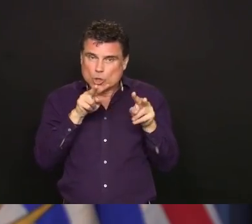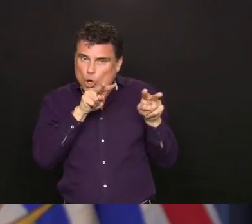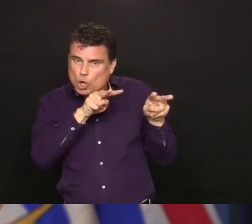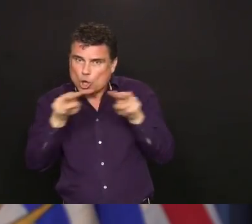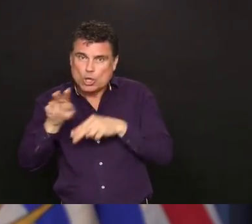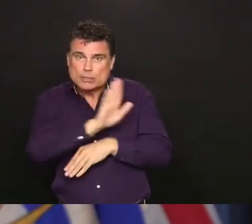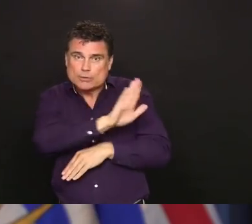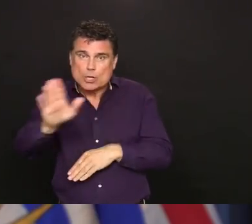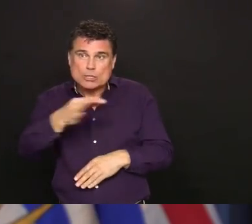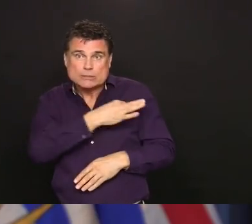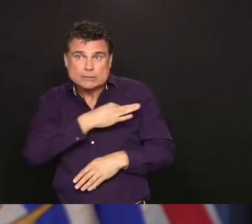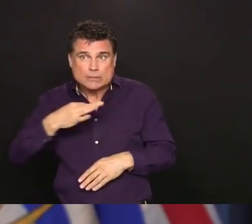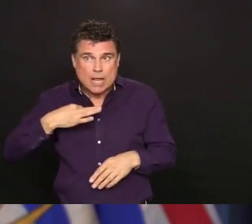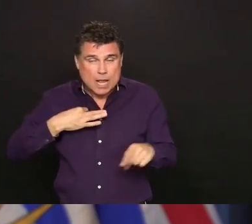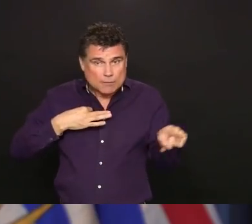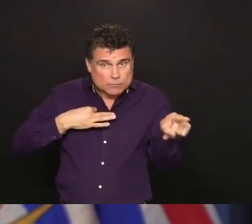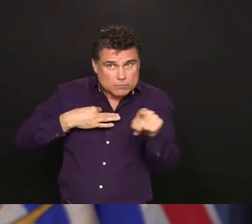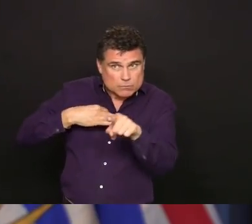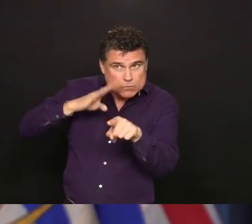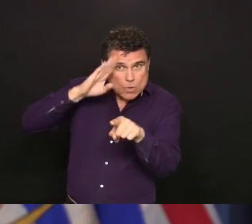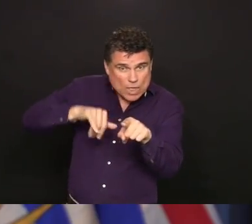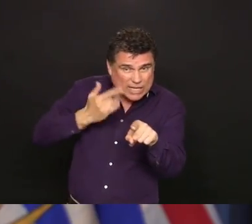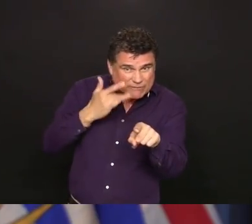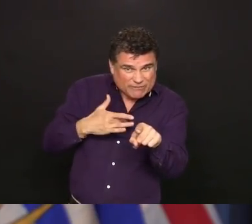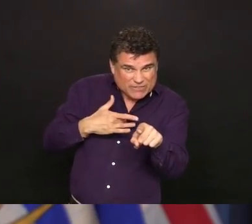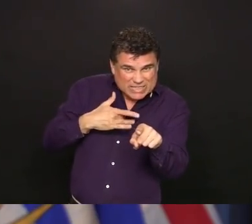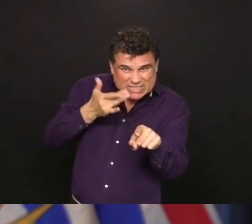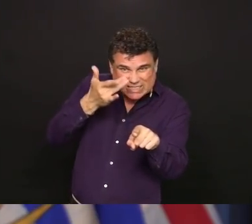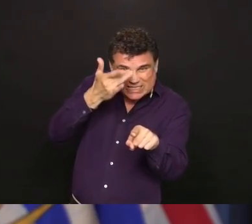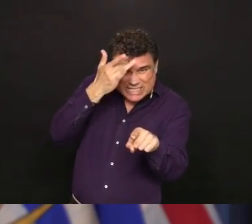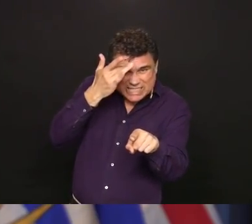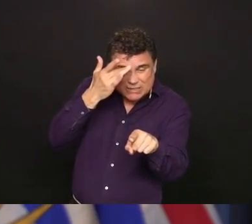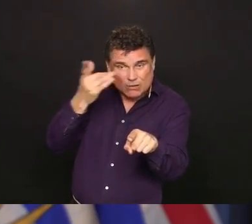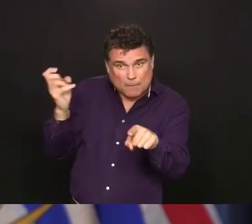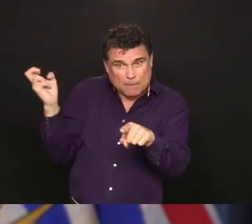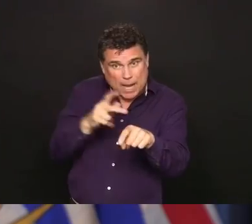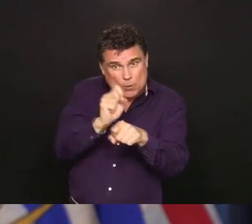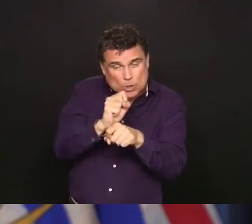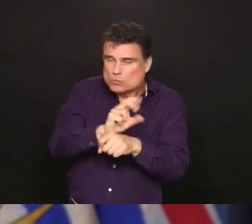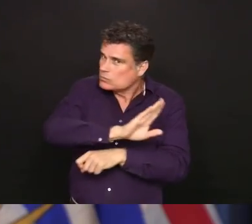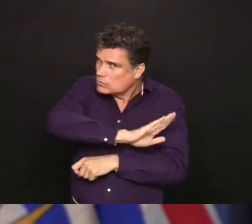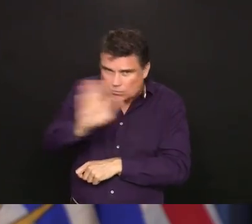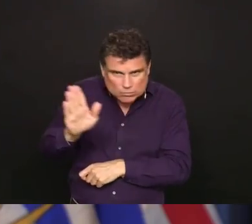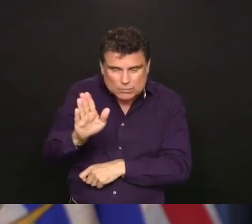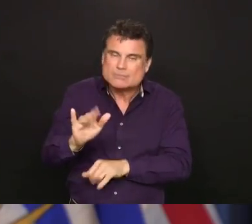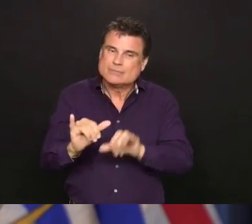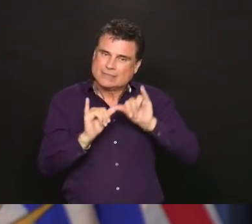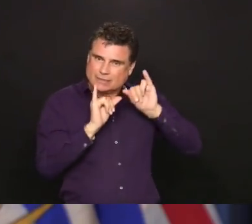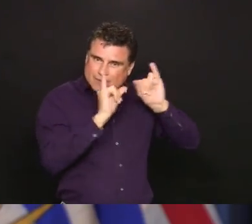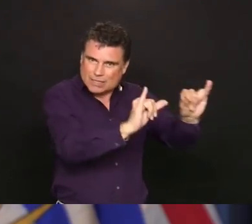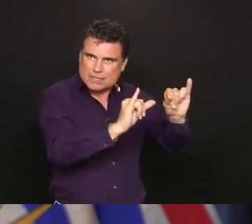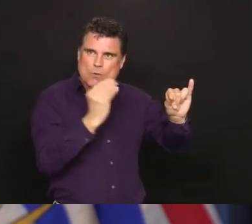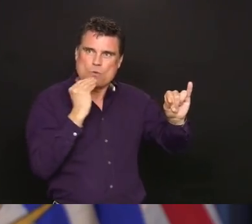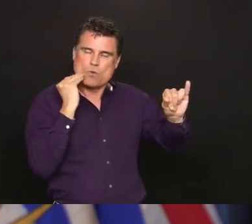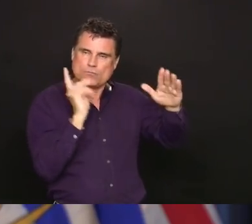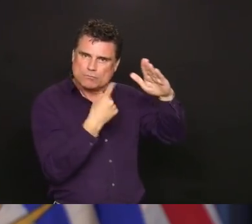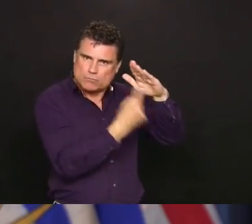we're feeling unwell at all to stay home. We need to understand the impacts in the community if we allow other things to happen